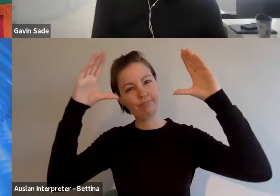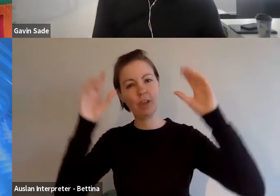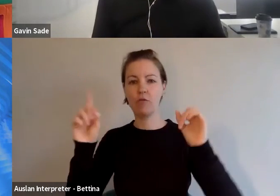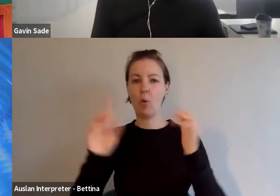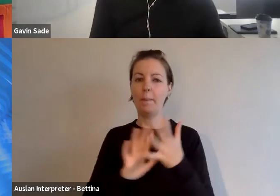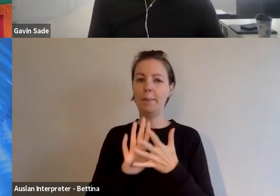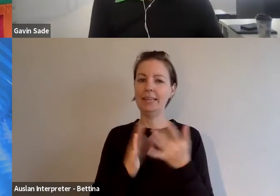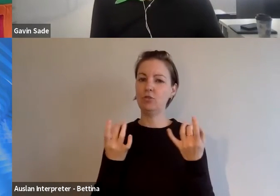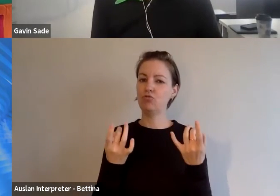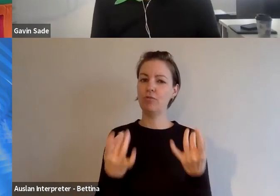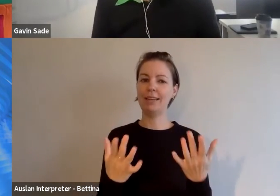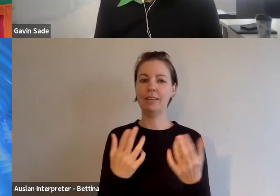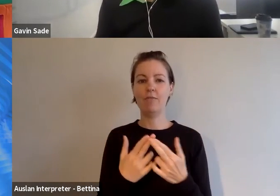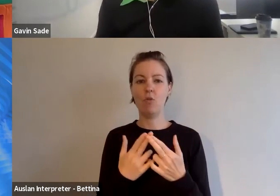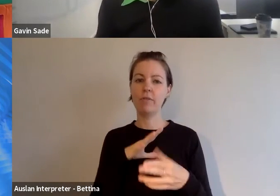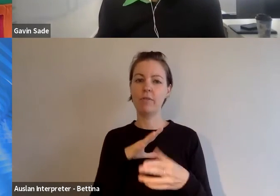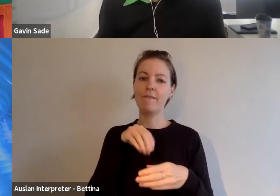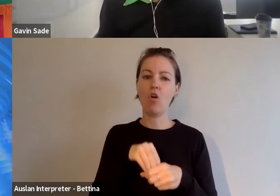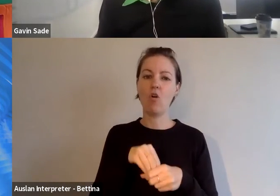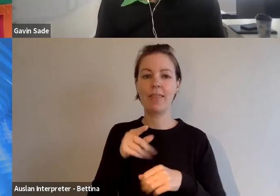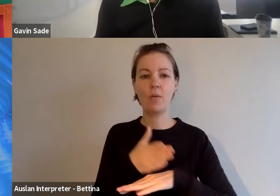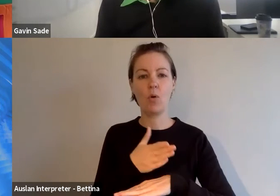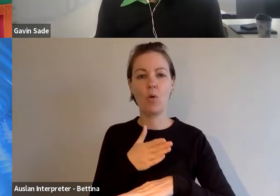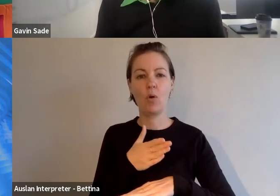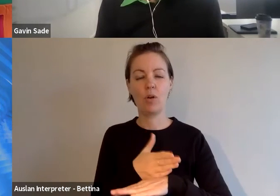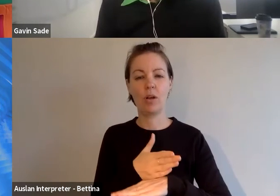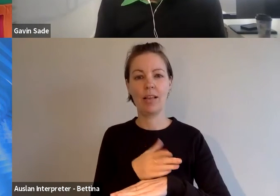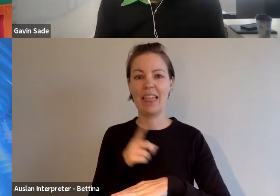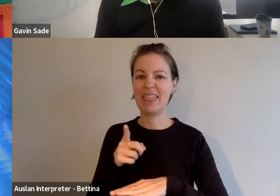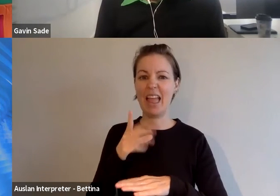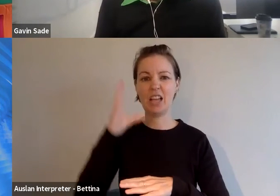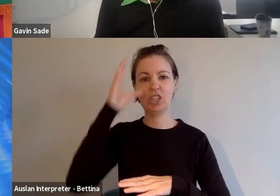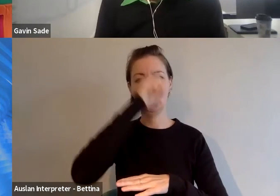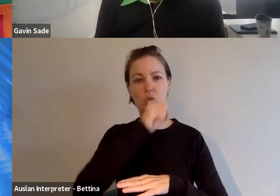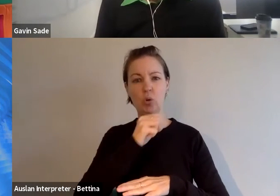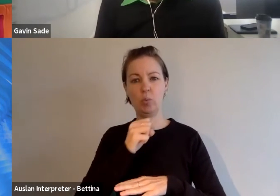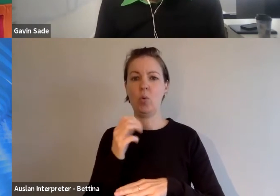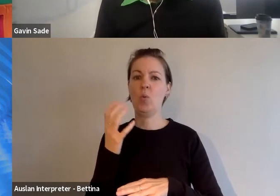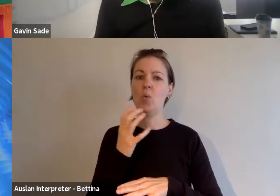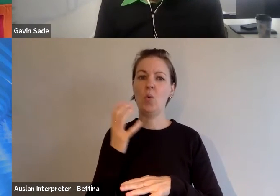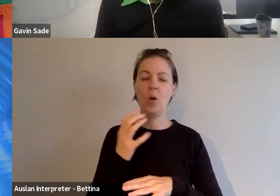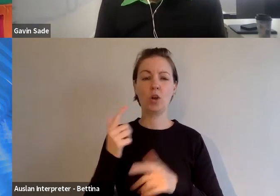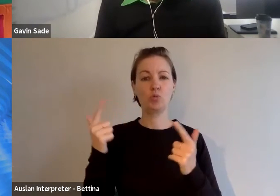to engage in this work in terms of experience that is outstripped three years of a bachelor of fine arts .